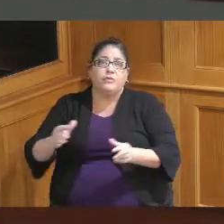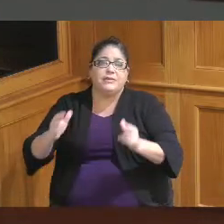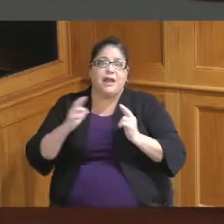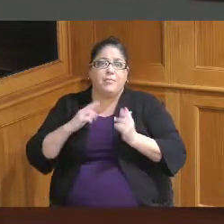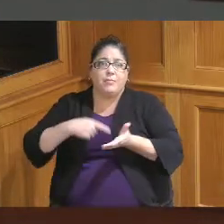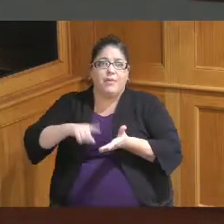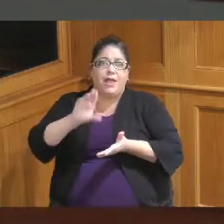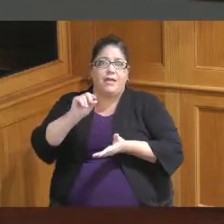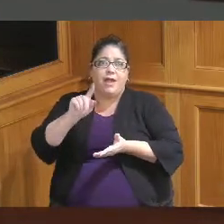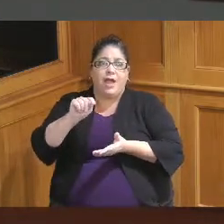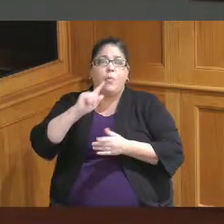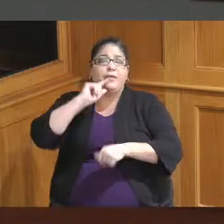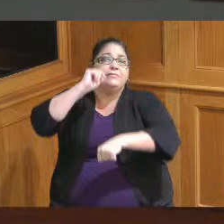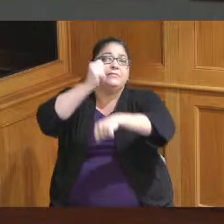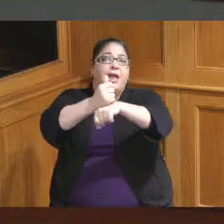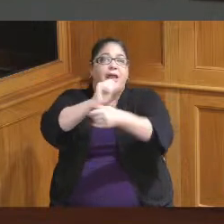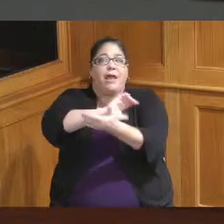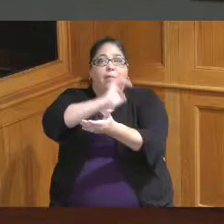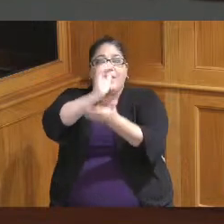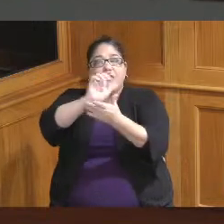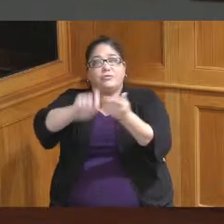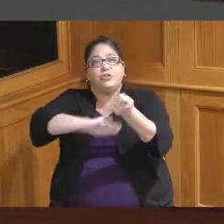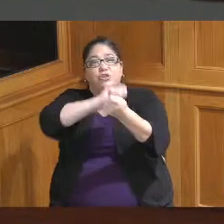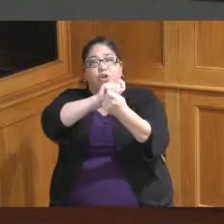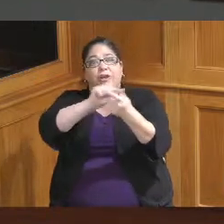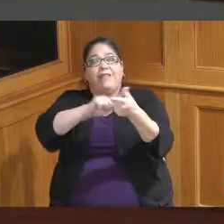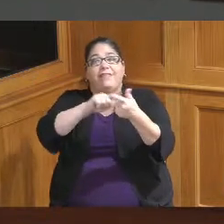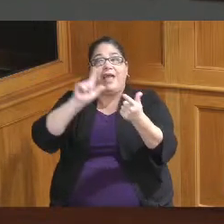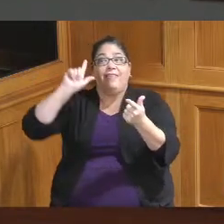out in in the budget at a certain amount then we adjust it later in the year based upon what we're